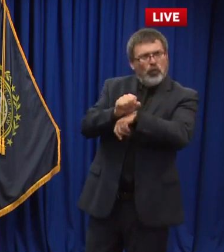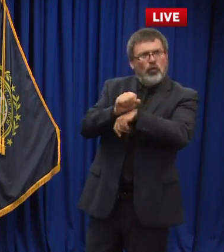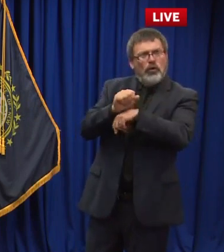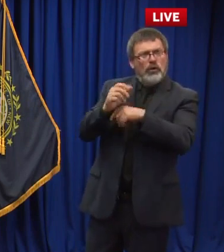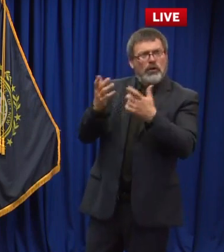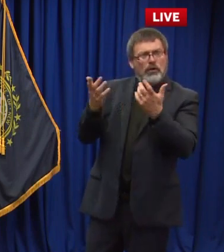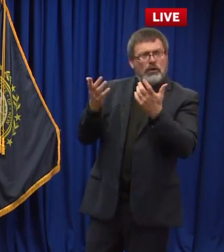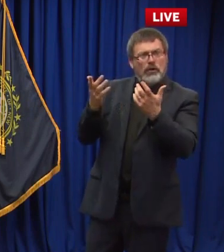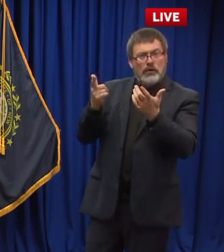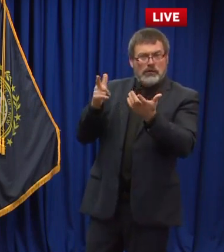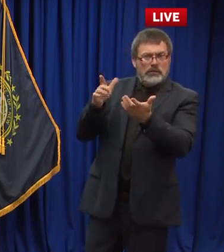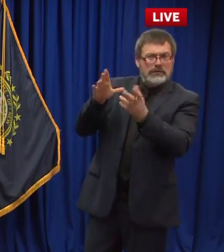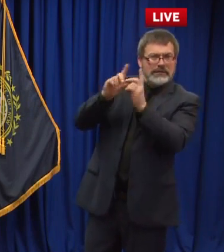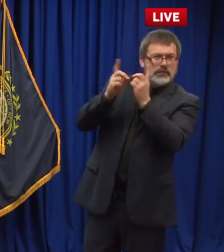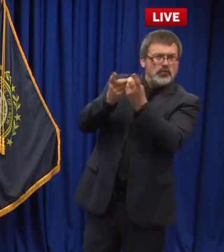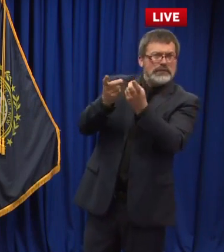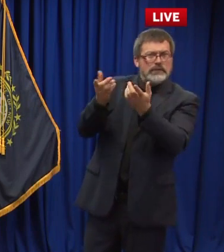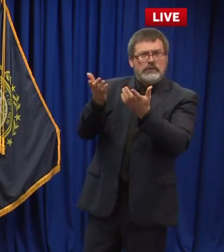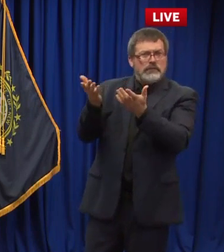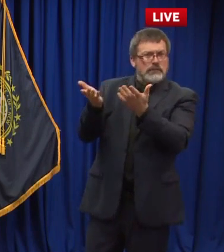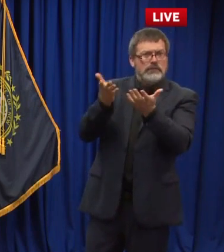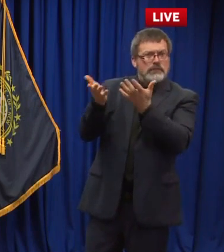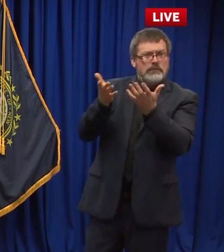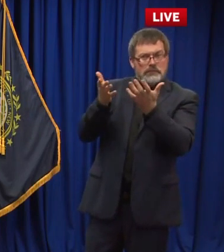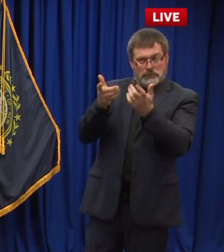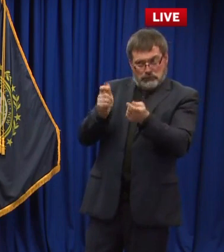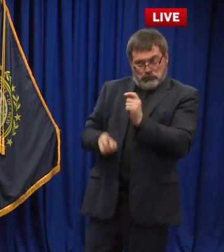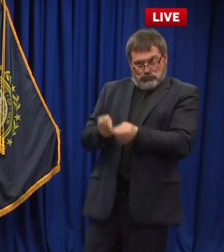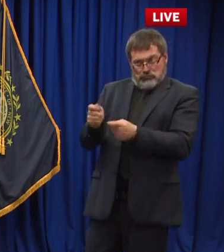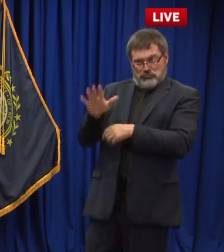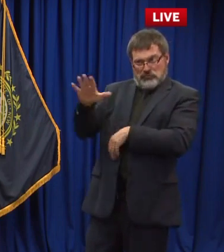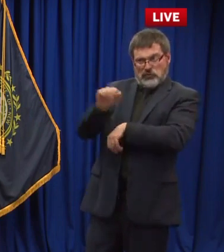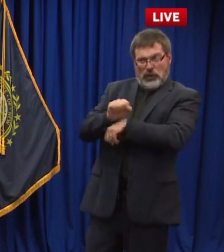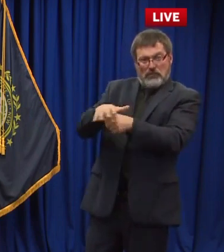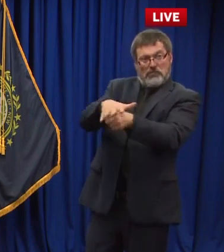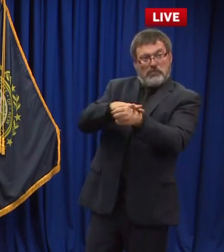WHAT IS THE STATE ADVICE TO THOSE TEACHERS?